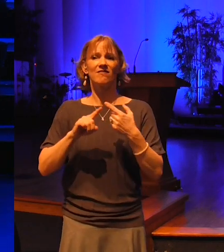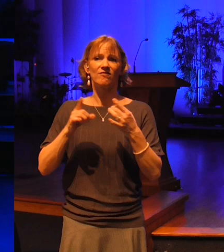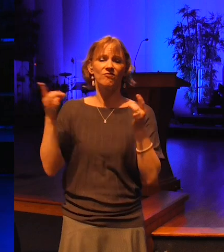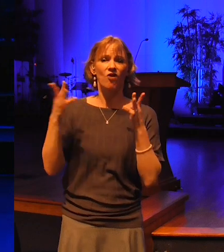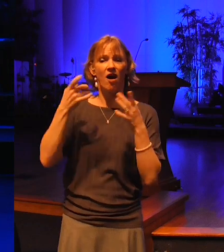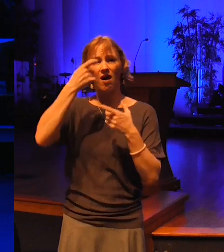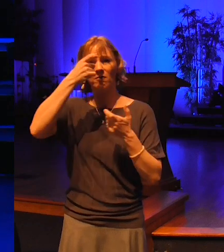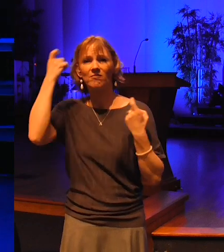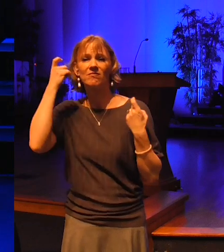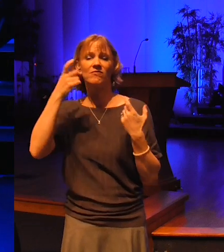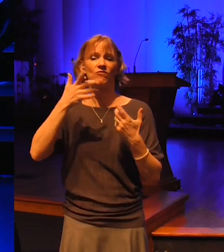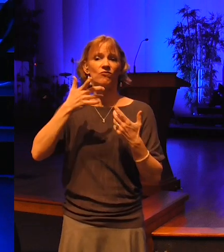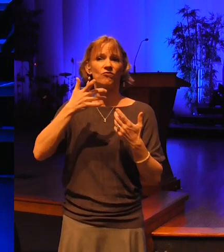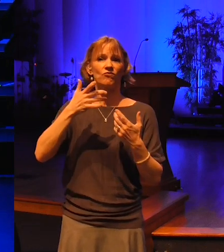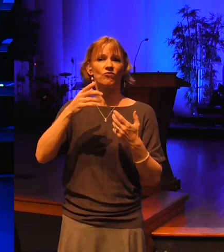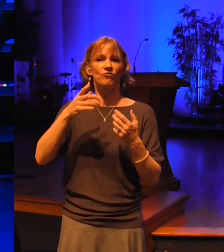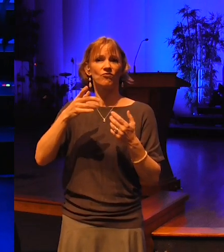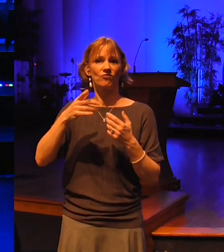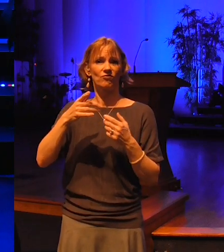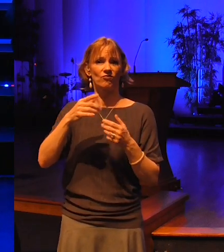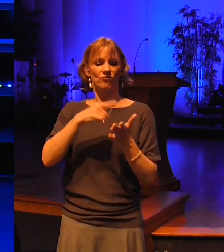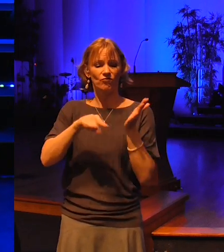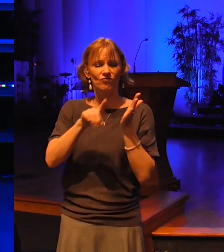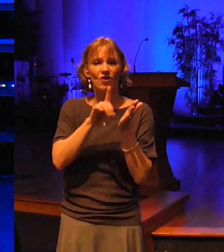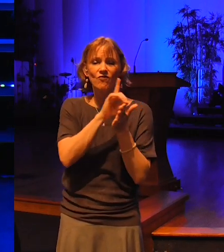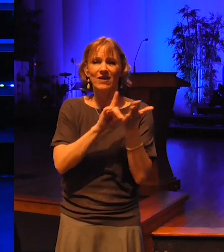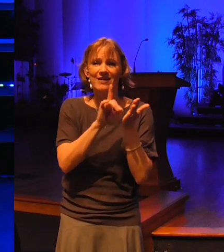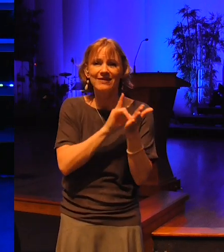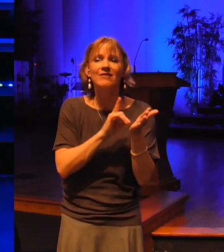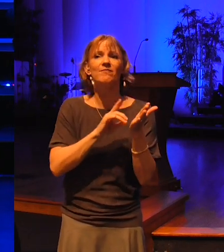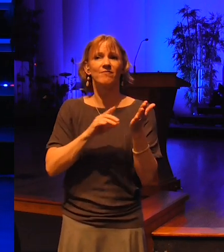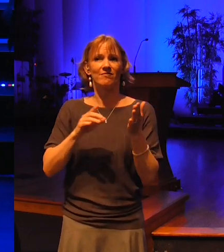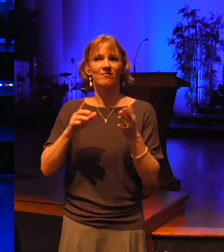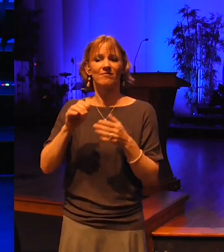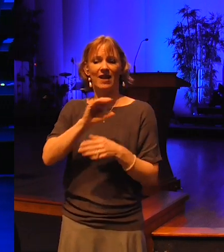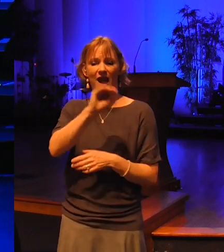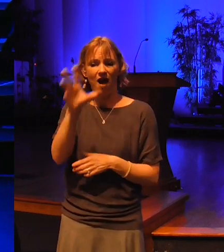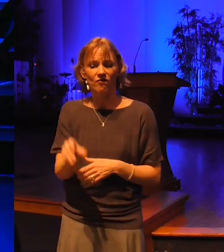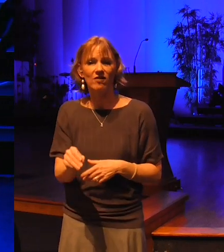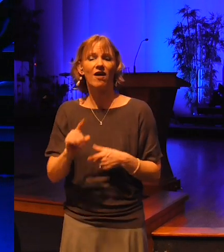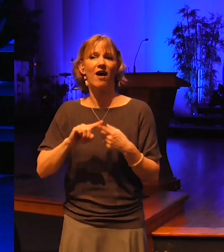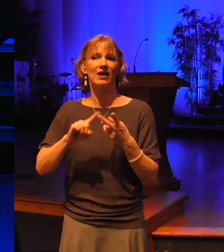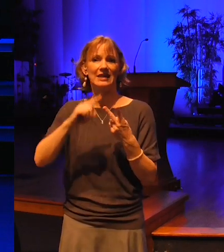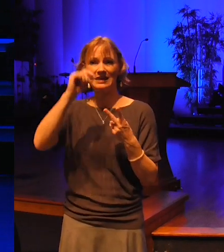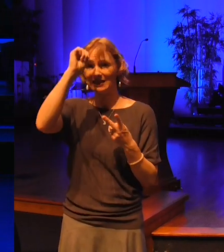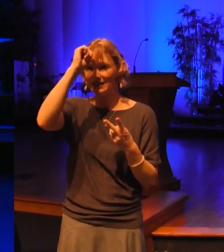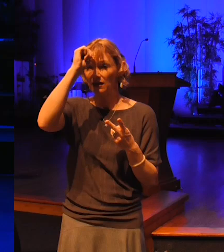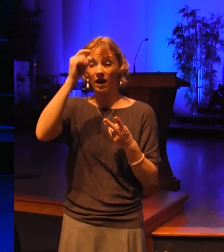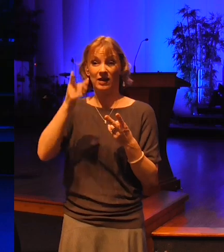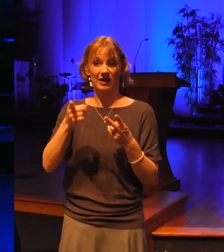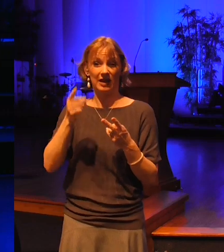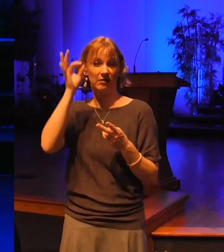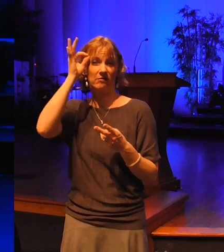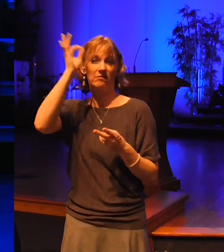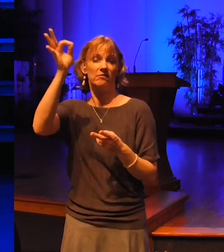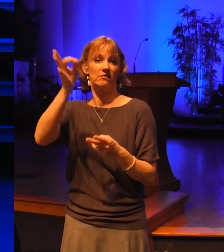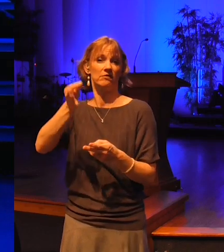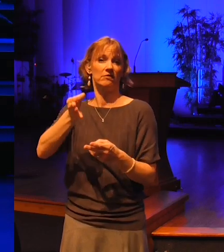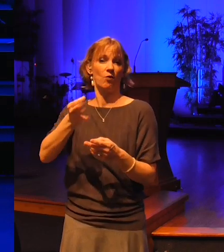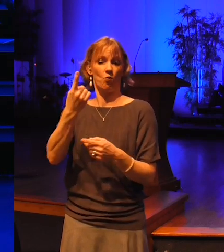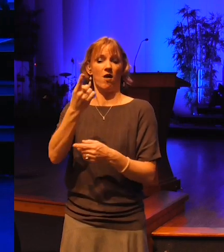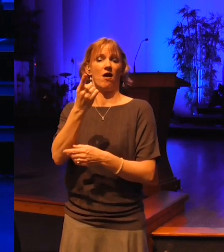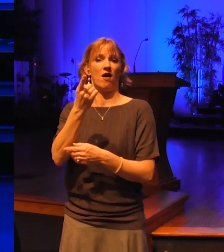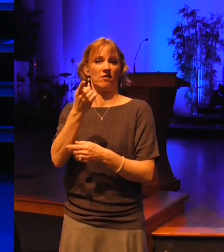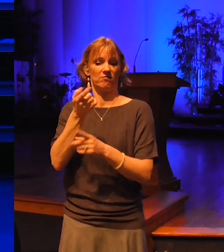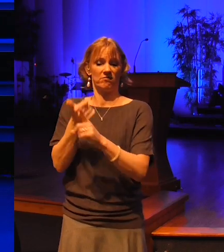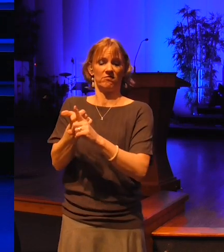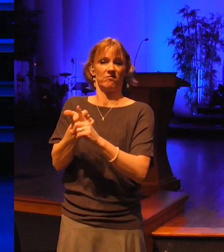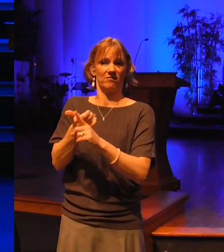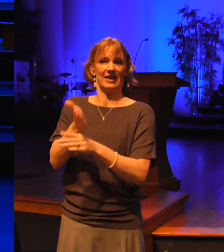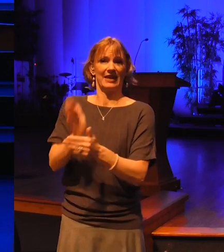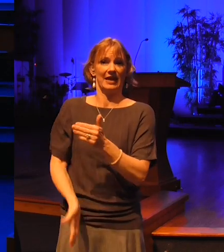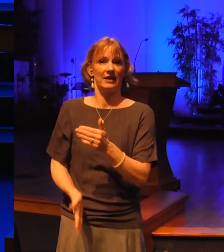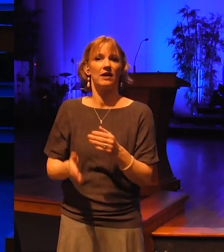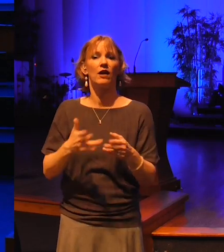Africa and in uh India and almost single-handedly ended it how did he do it he called it satraha